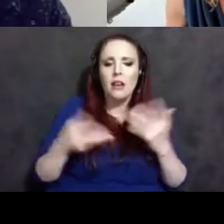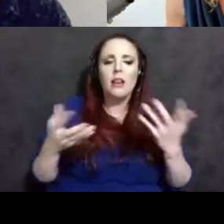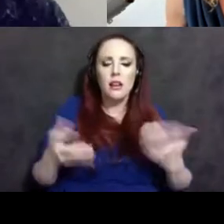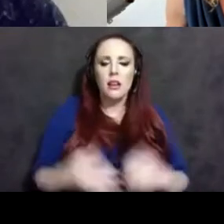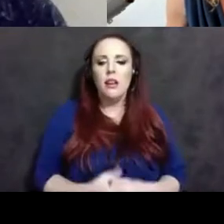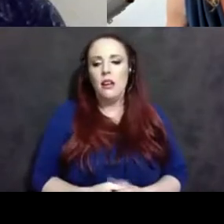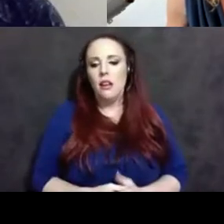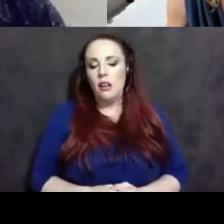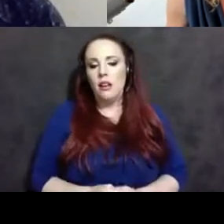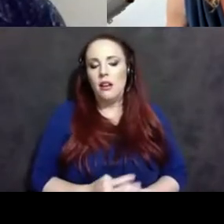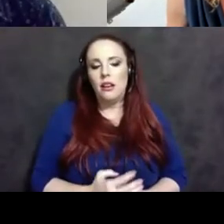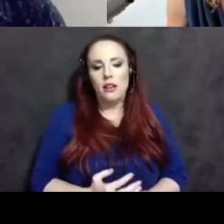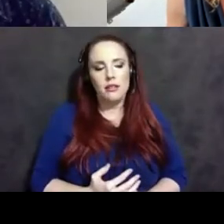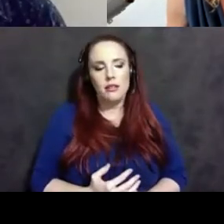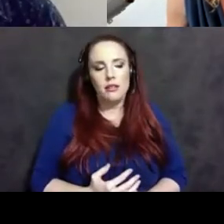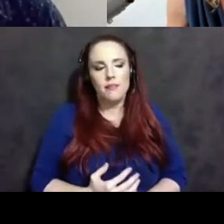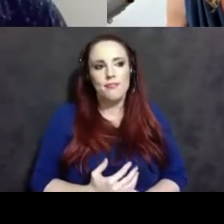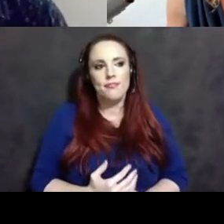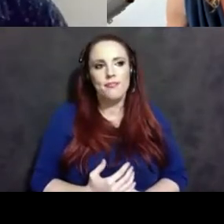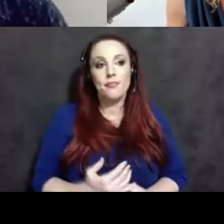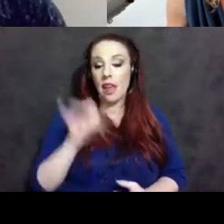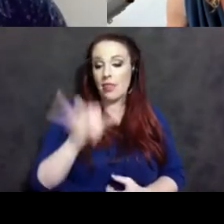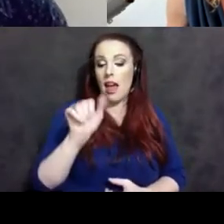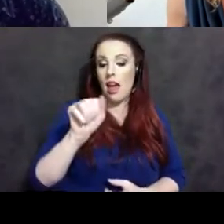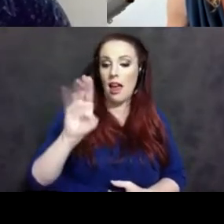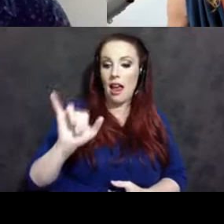In that Amy Cooper, what I realized by being the white person.